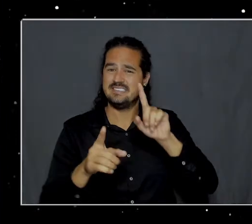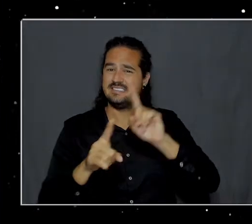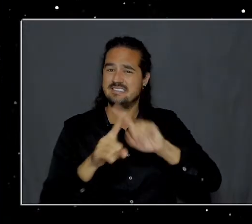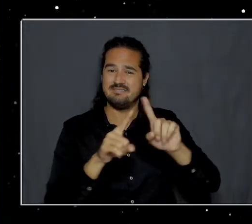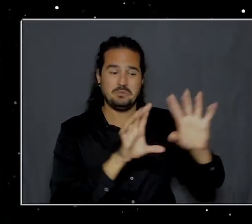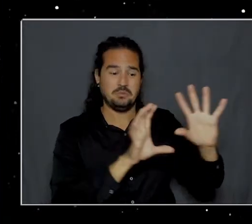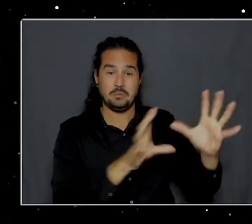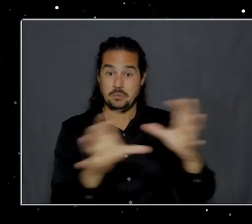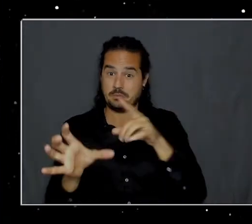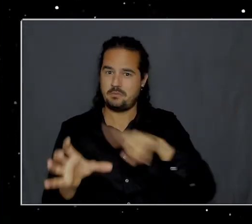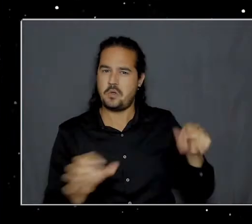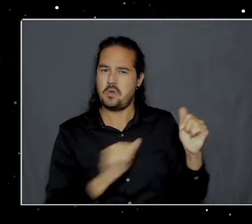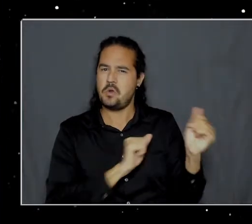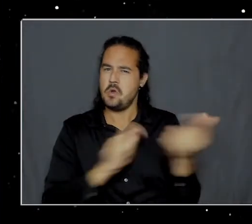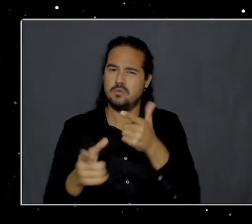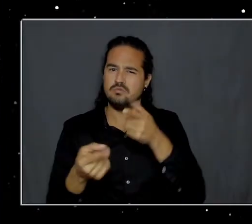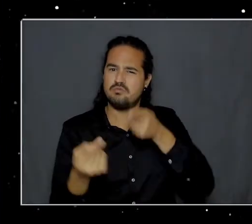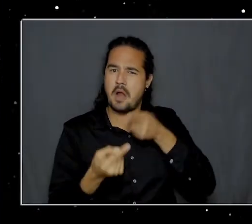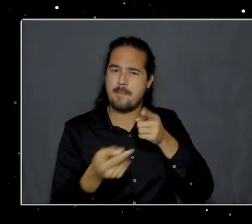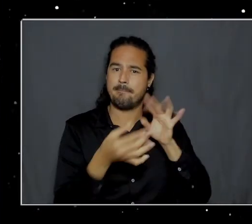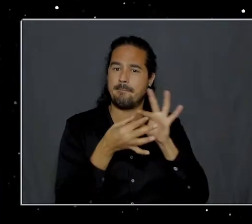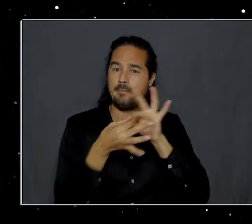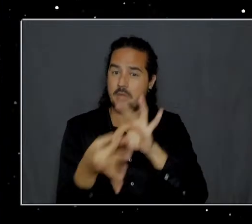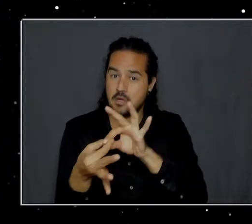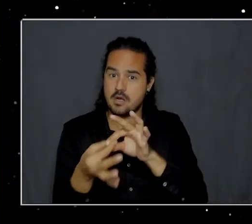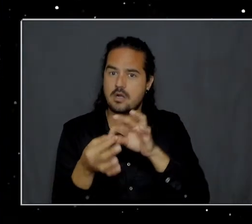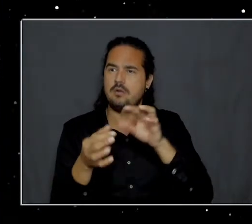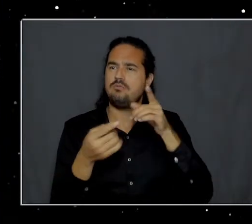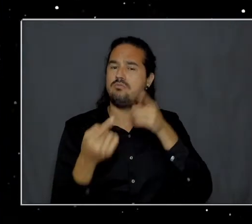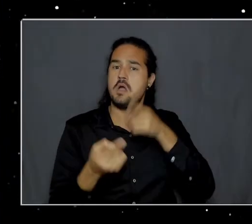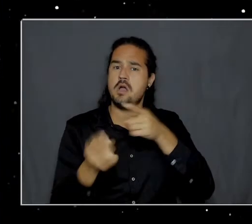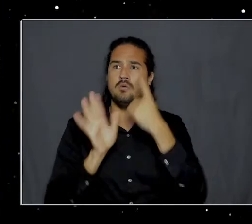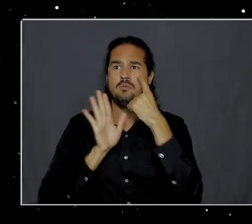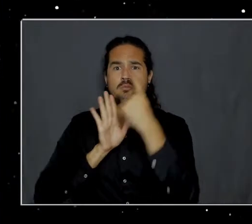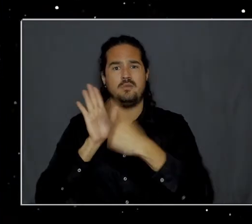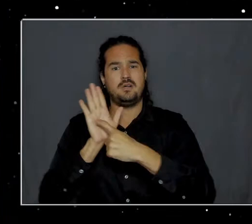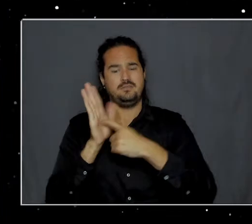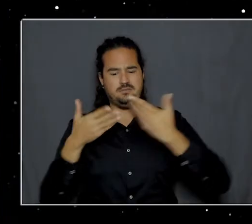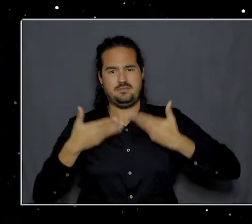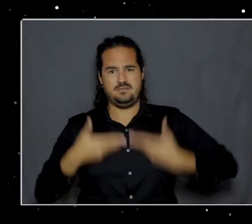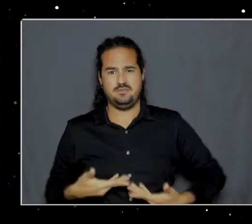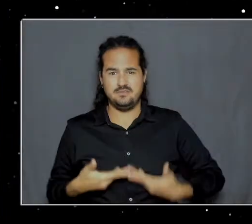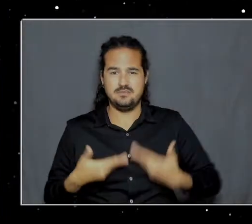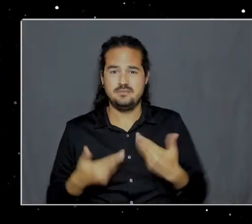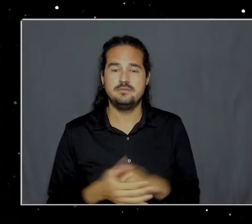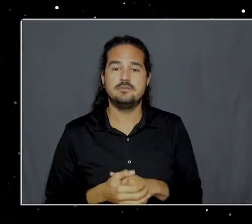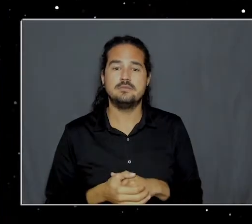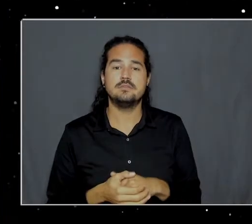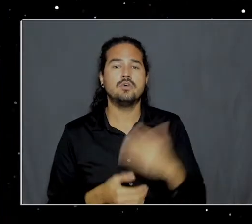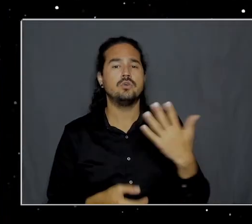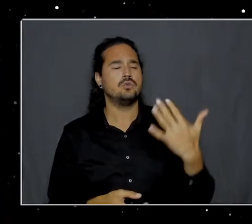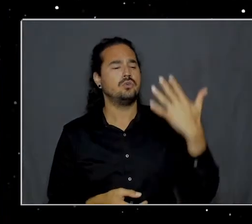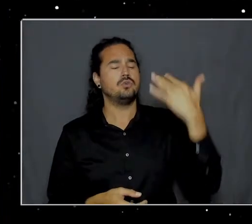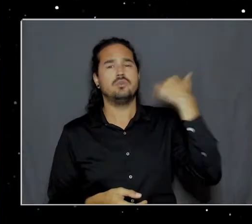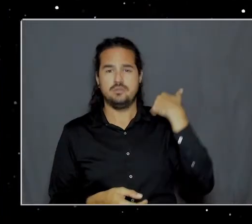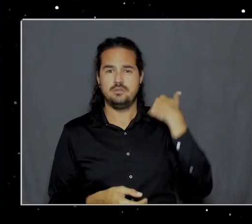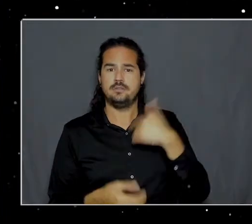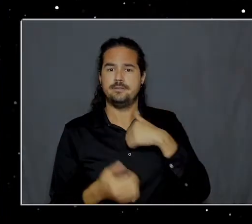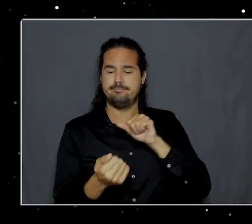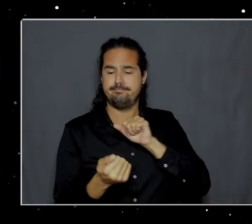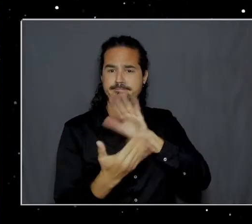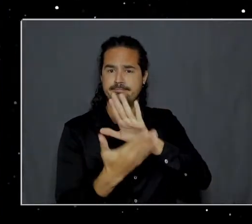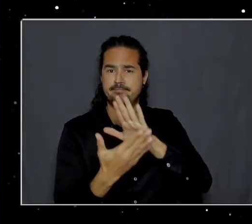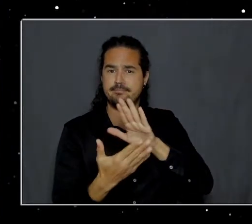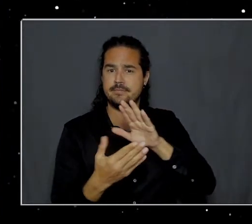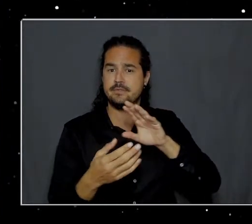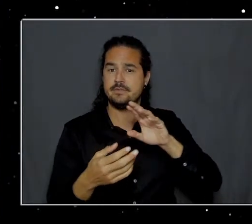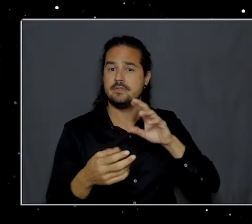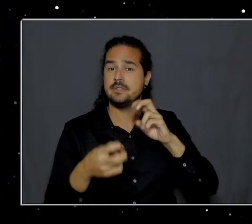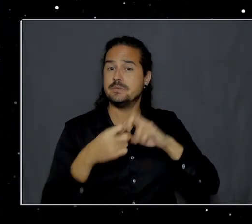TO BELONG, TO BE RECOGNIZED.